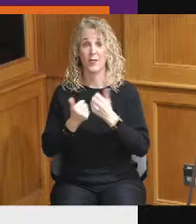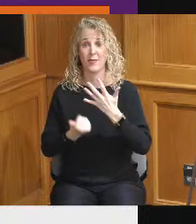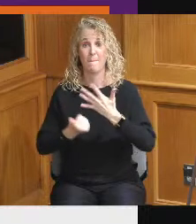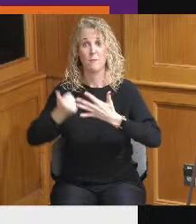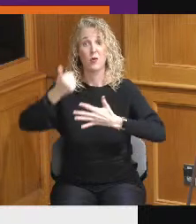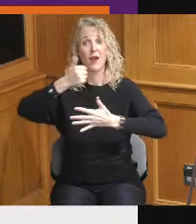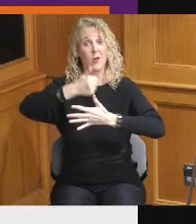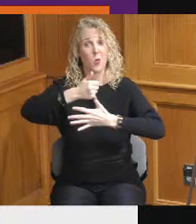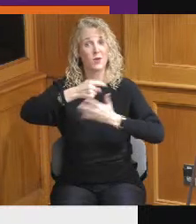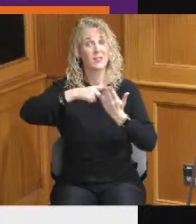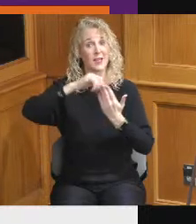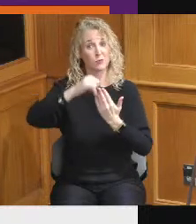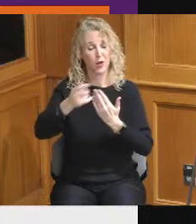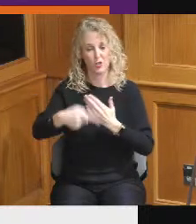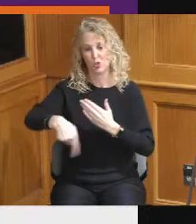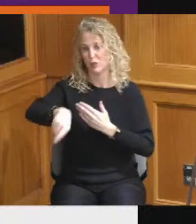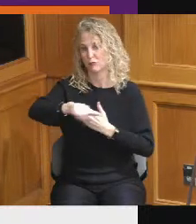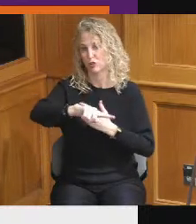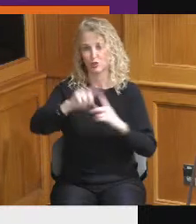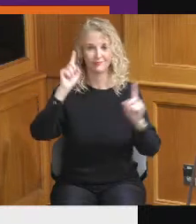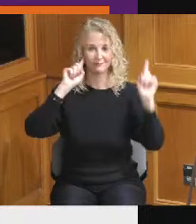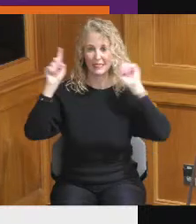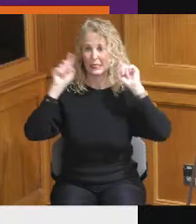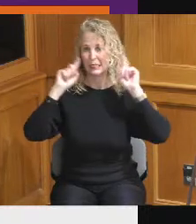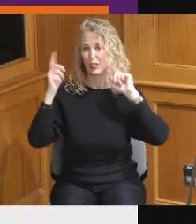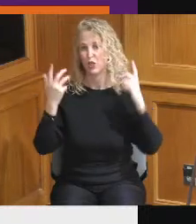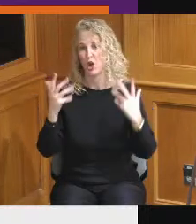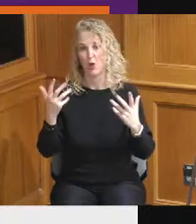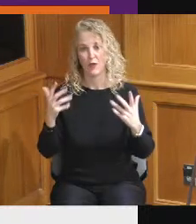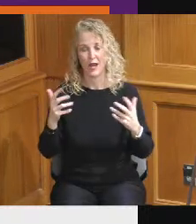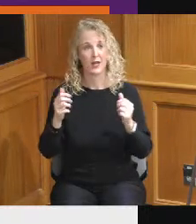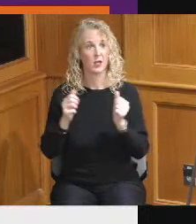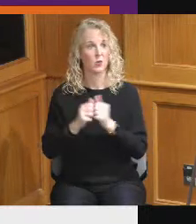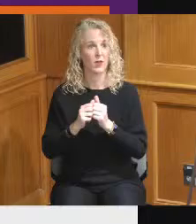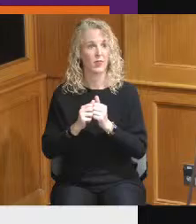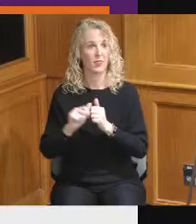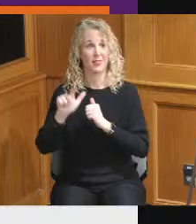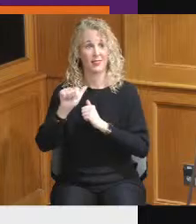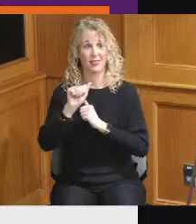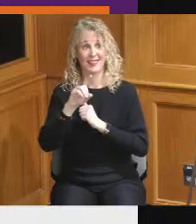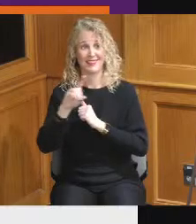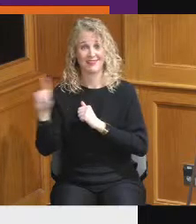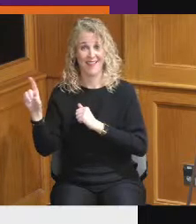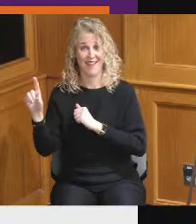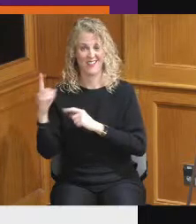you all you all were here for a wonderful event we had with lad back at the end of last summer maybe